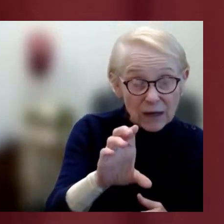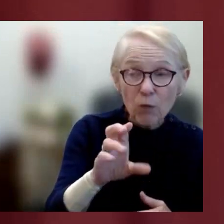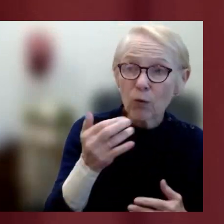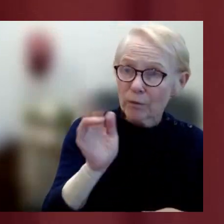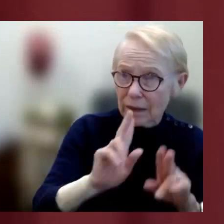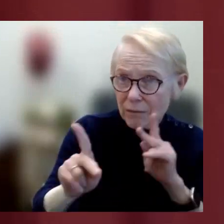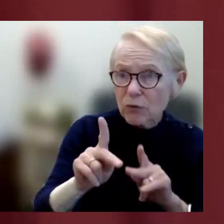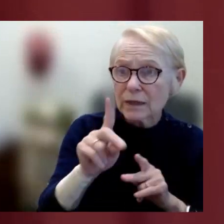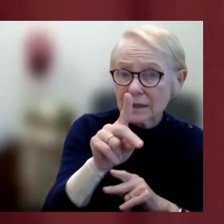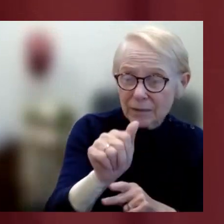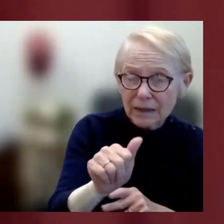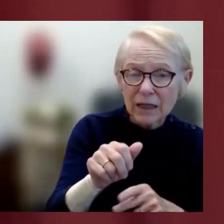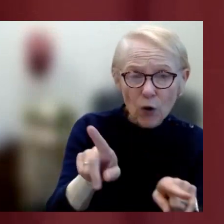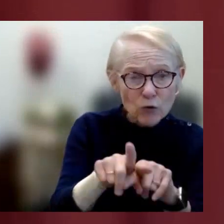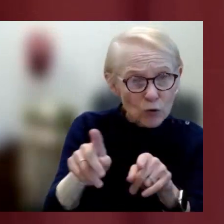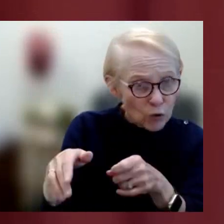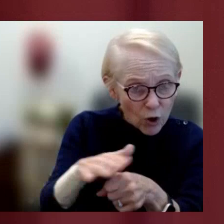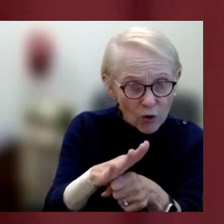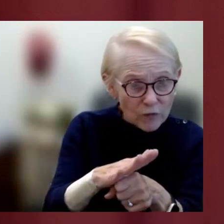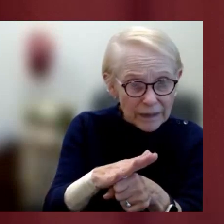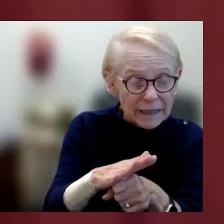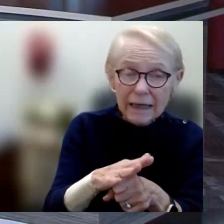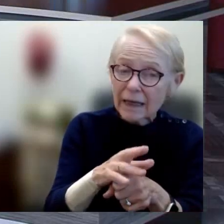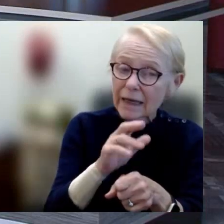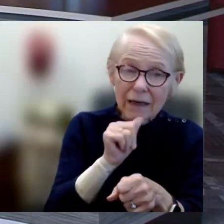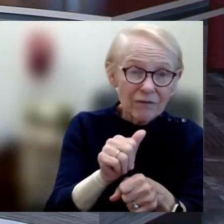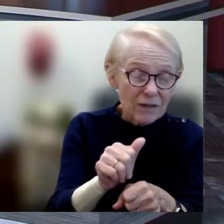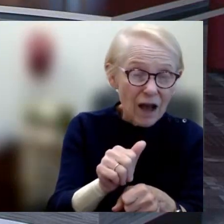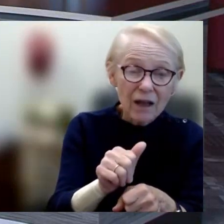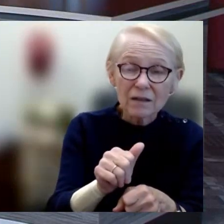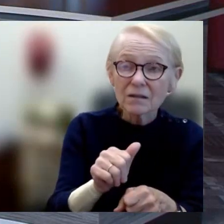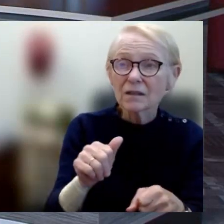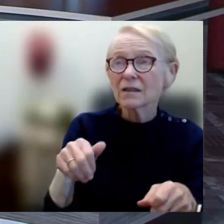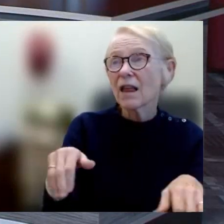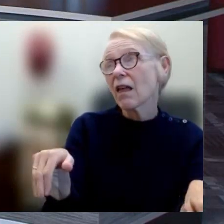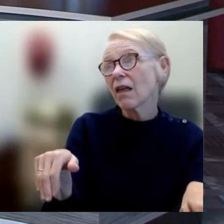covid that that might not have happened otherwise absolutely and I mean there are statistics saying